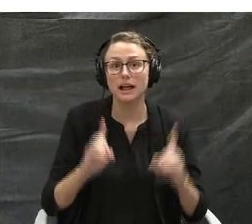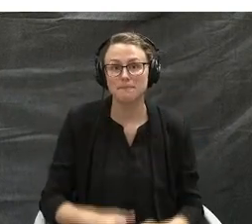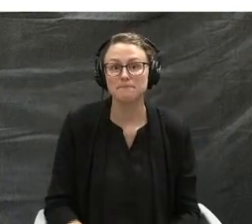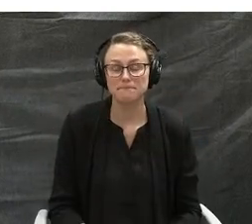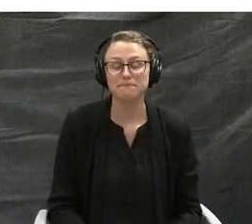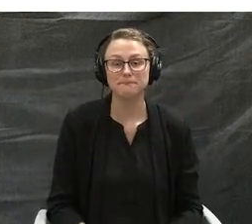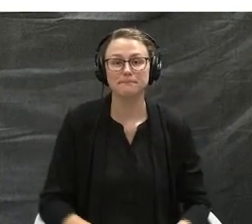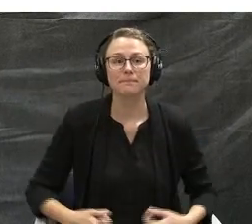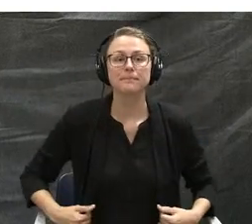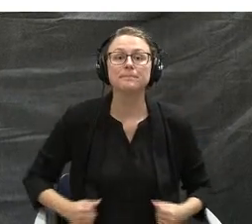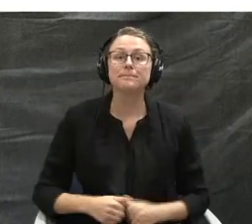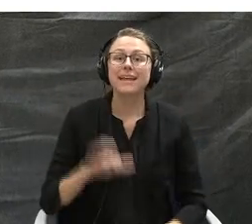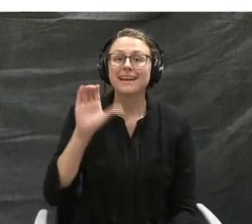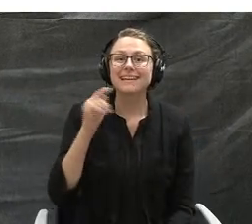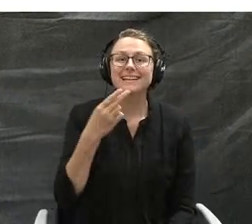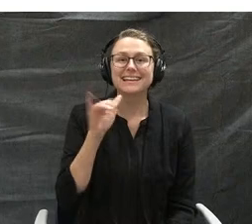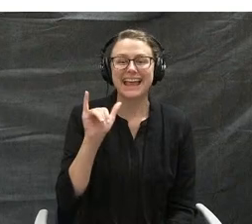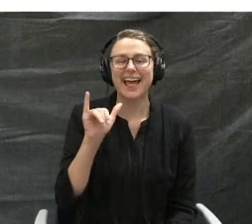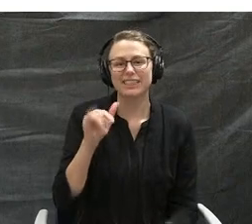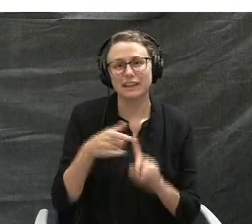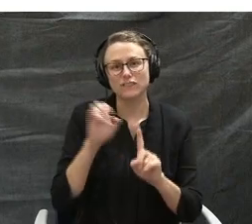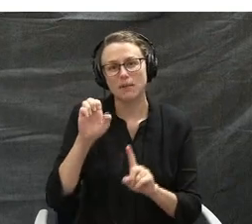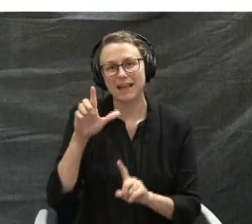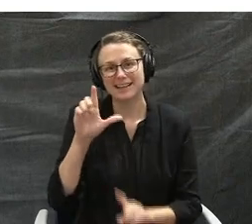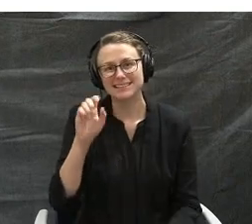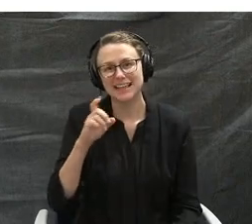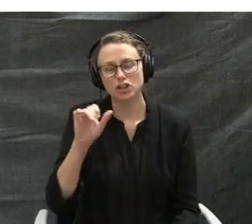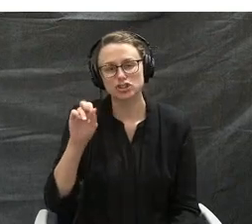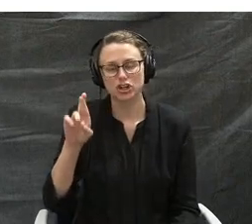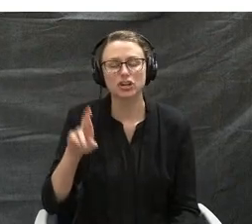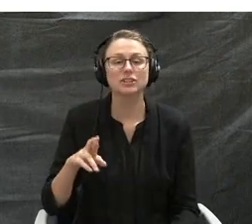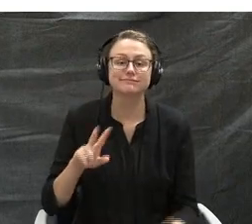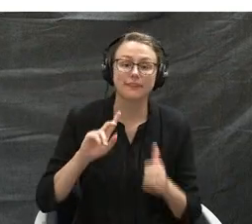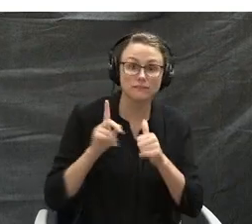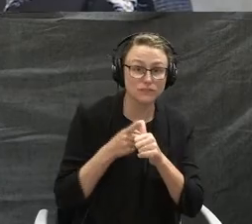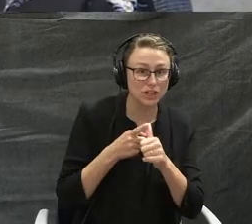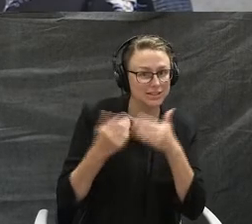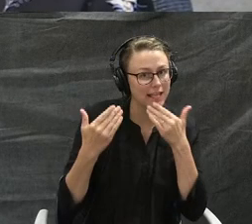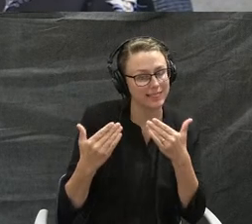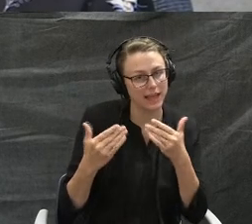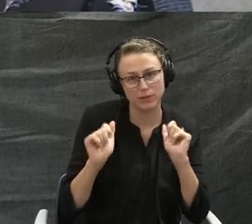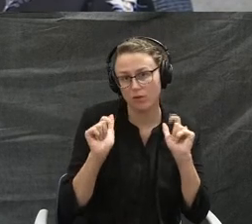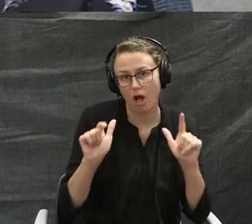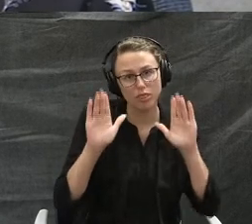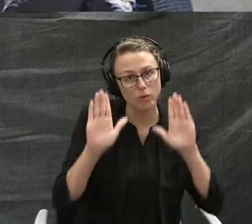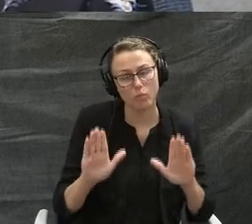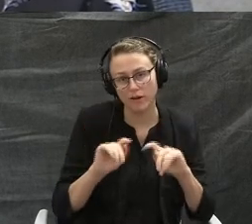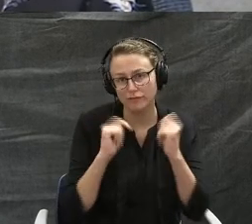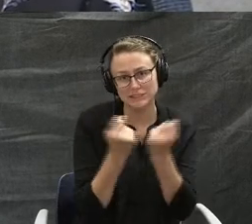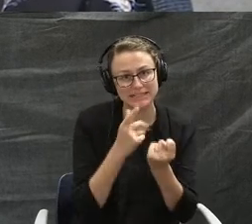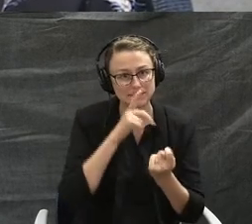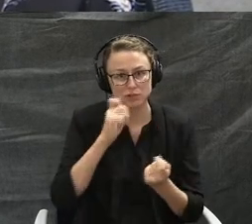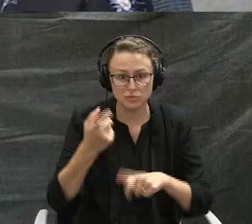Kathy Schulenburg of Excelsior says first thank you to all the wonderful teams that put their time and energy into making